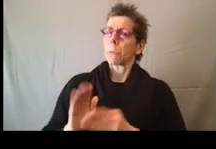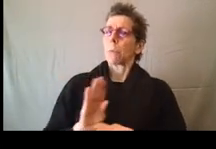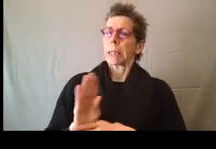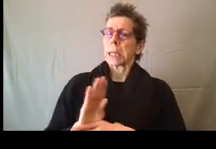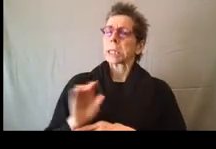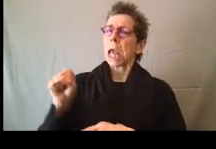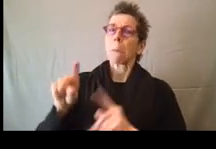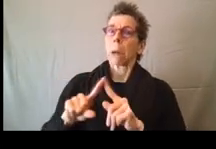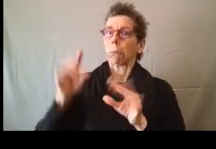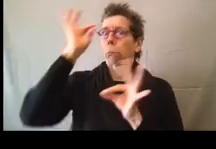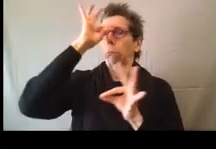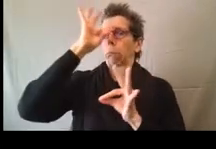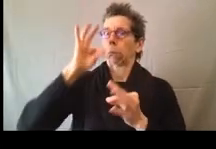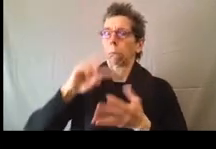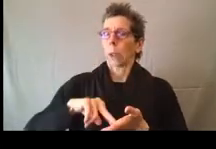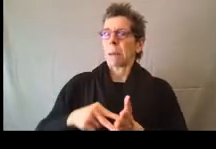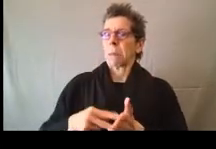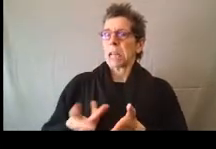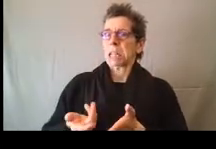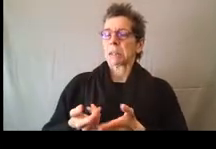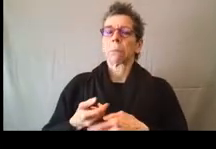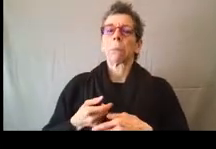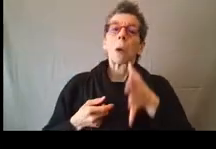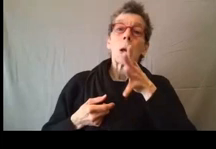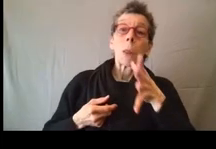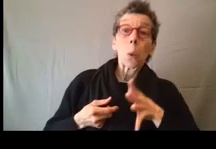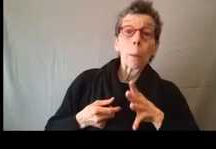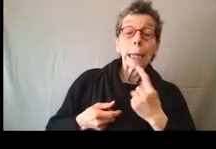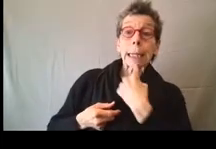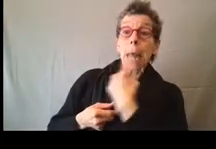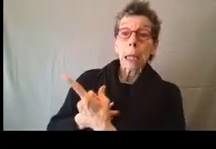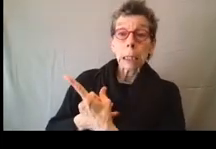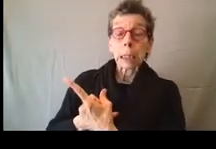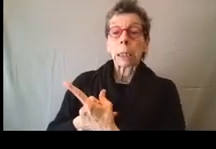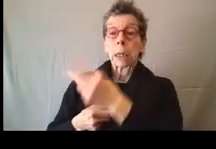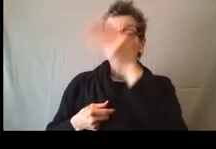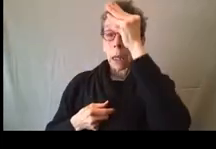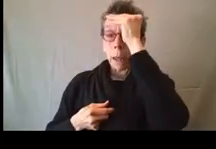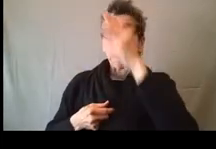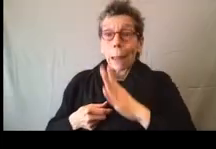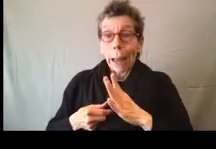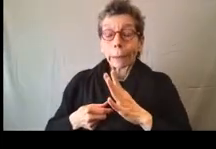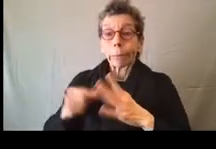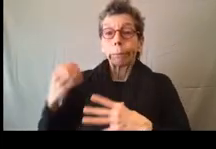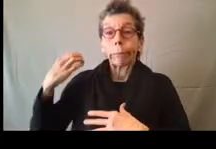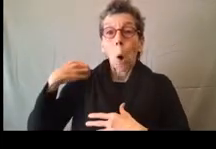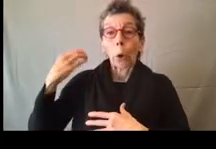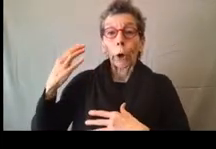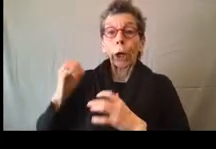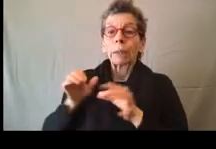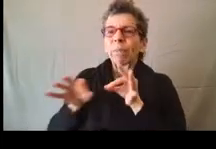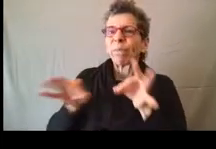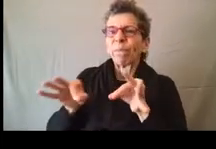means. So, the HR told the owner how disability is defined under the ADA in plain language